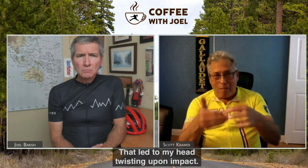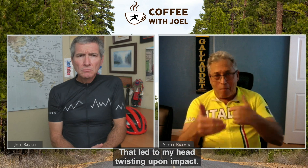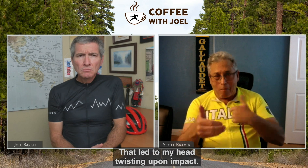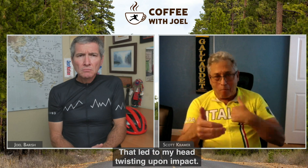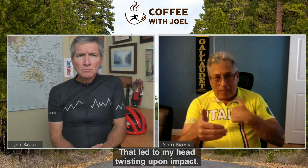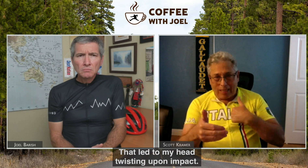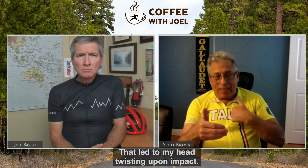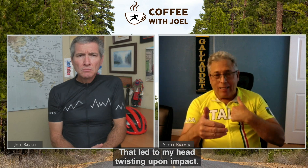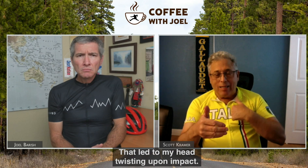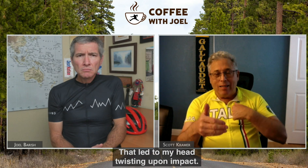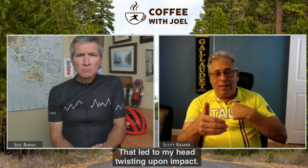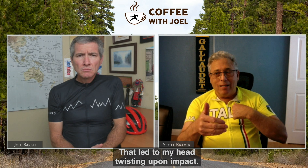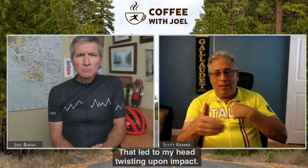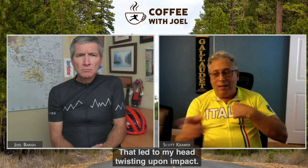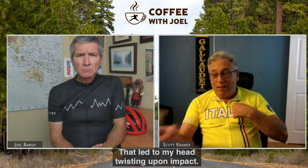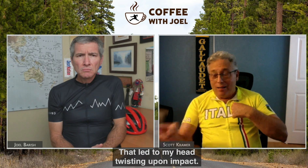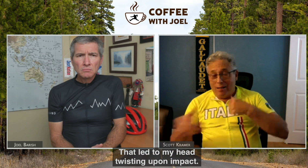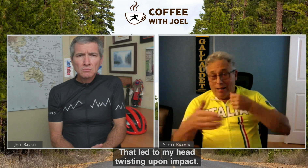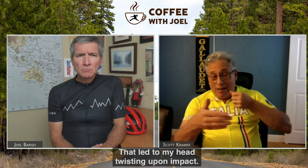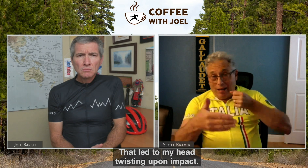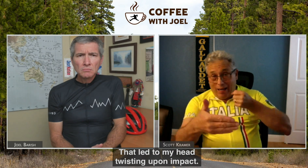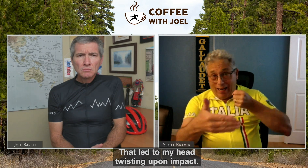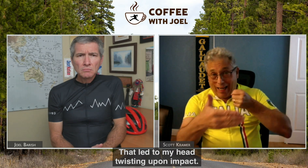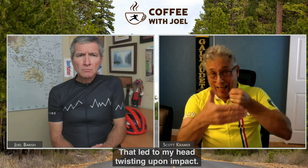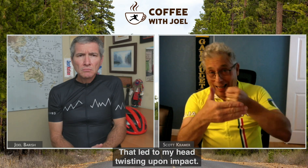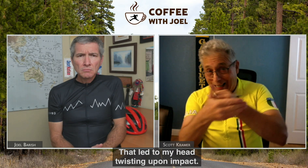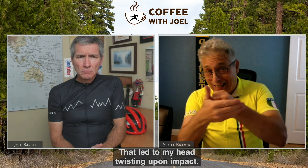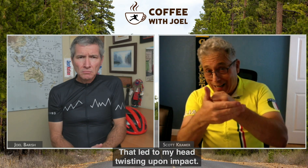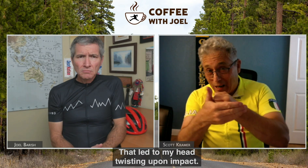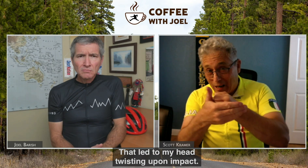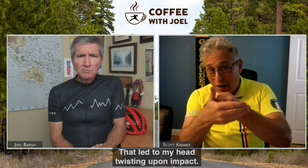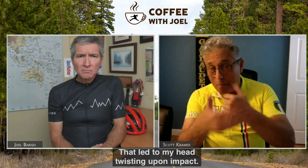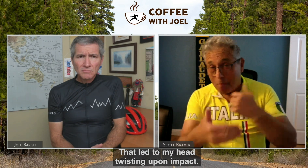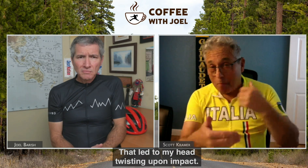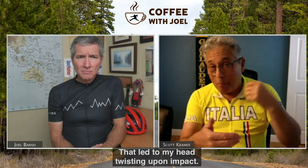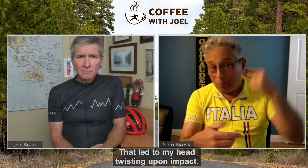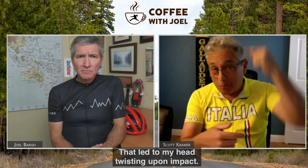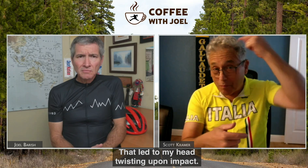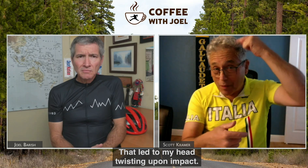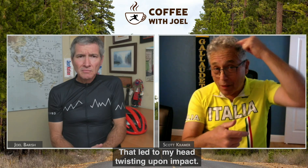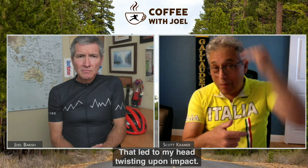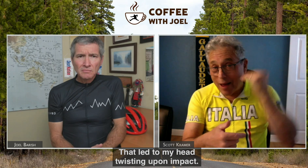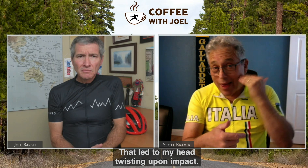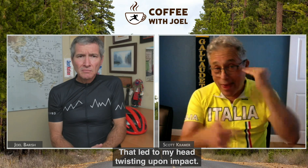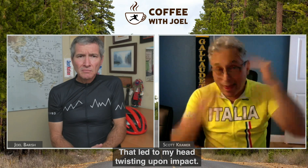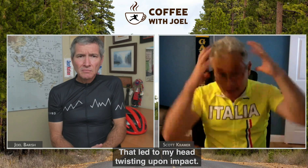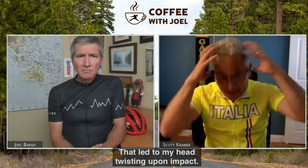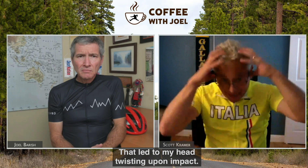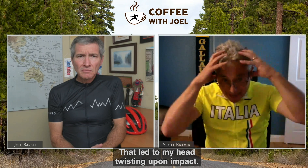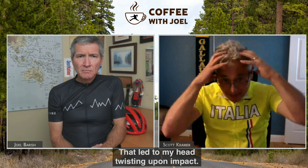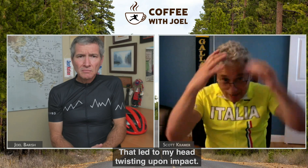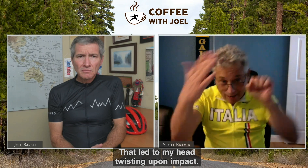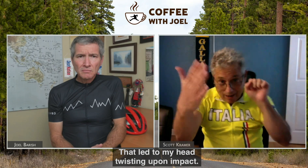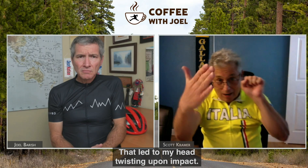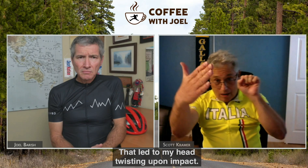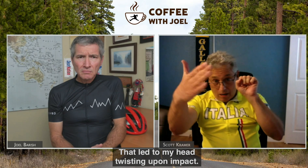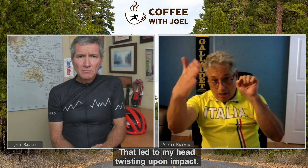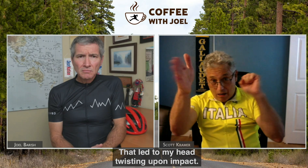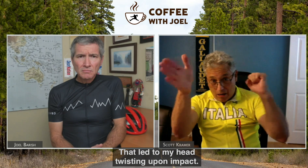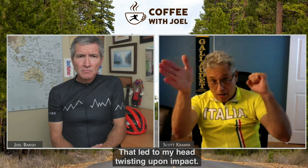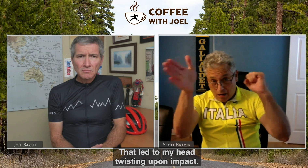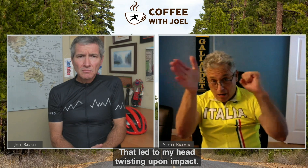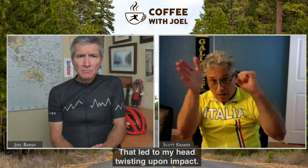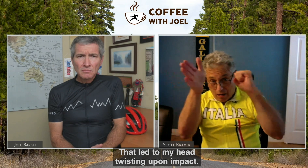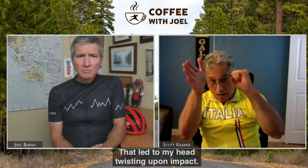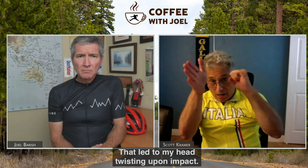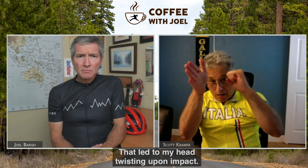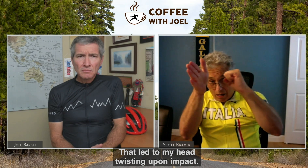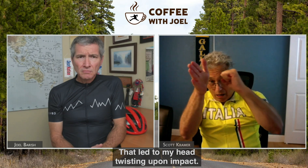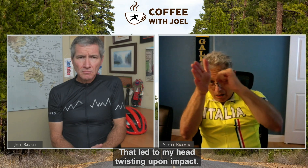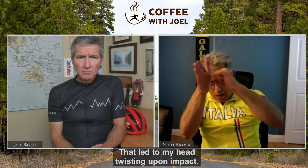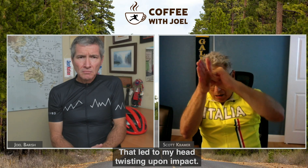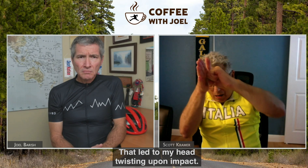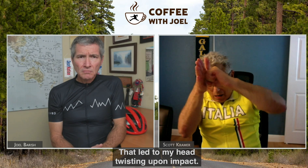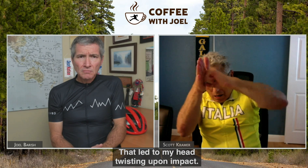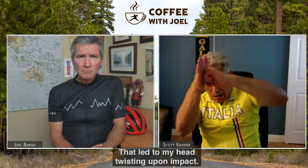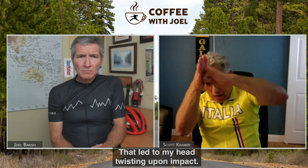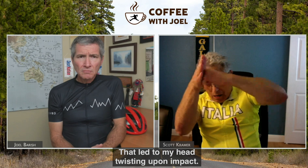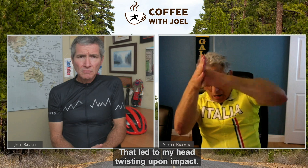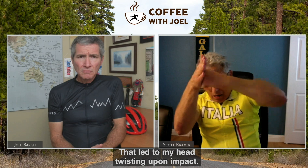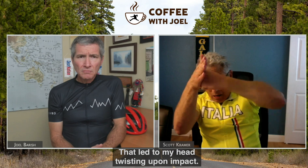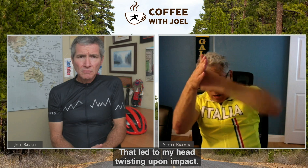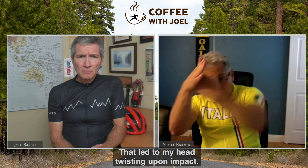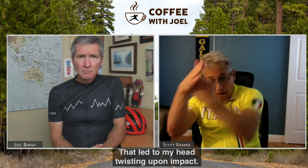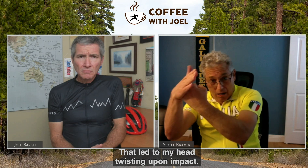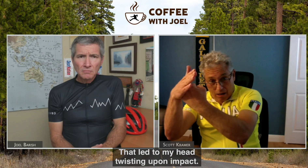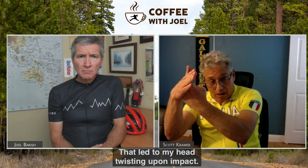That led to my head twisting upon impact.